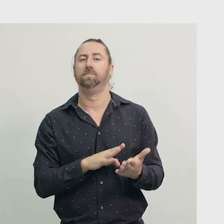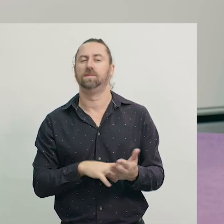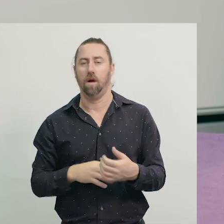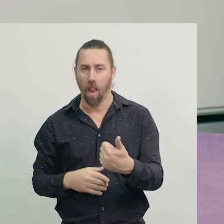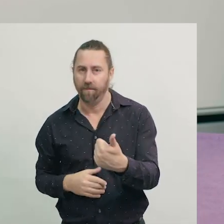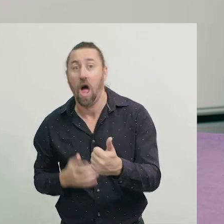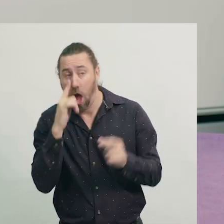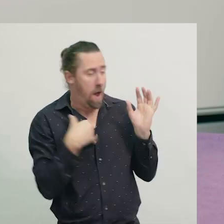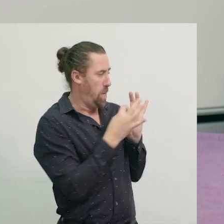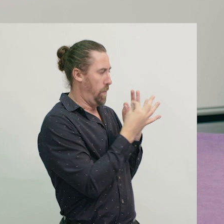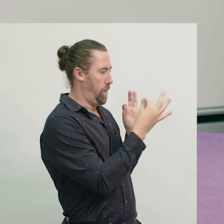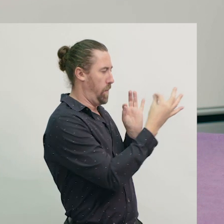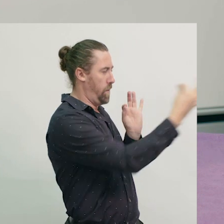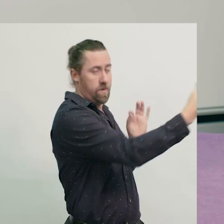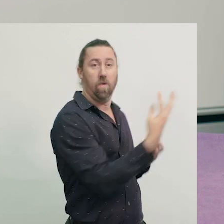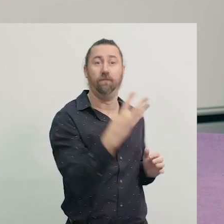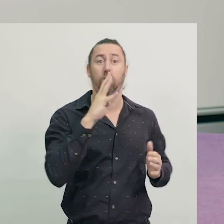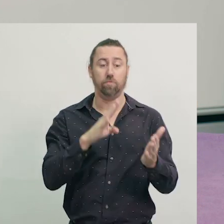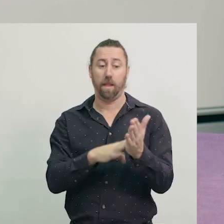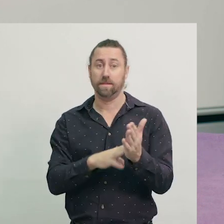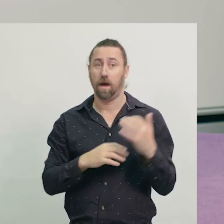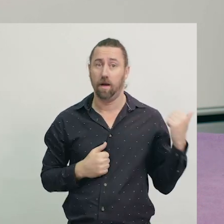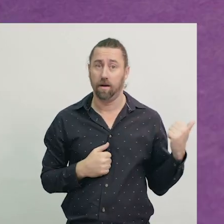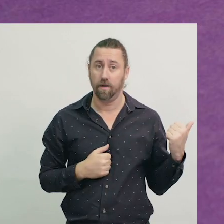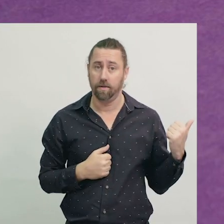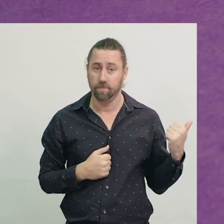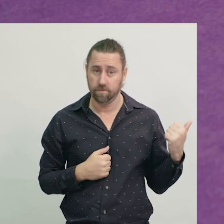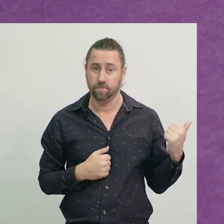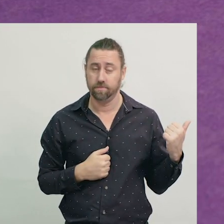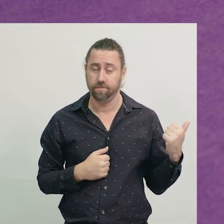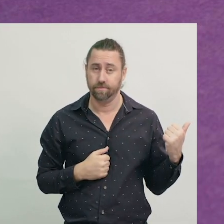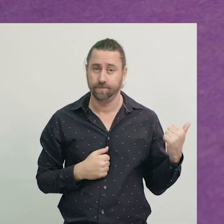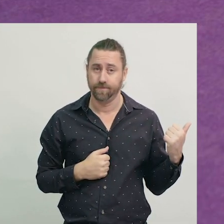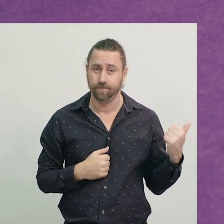We can draw a 400mm line across the page here.